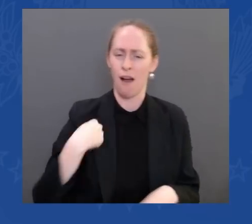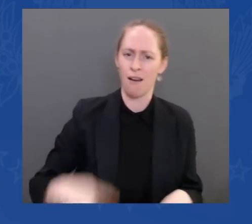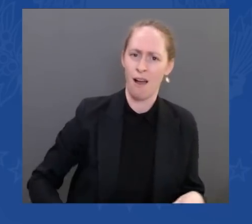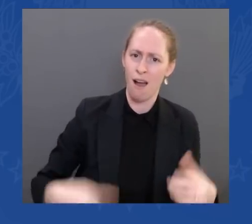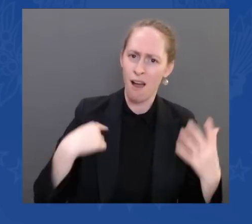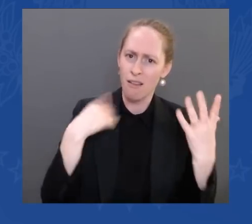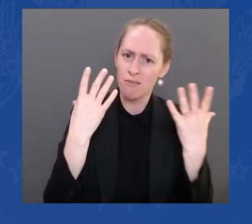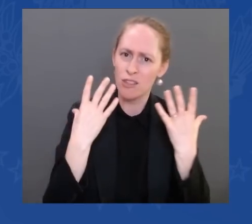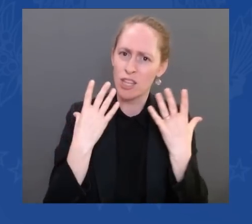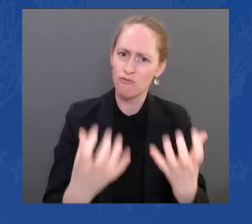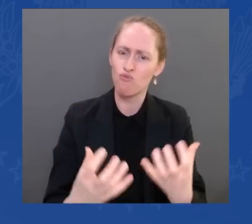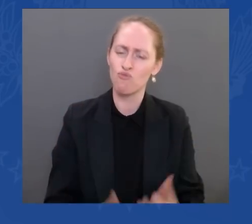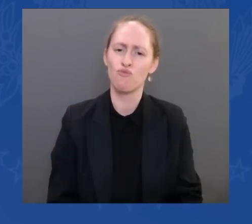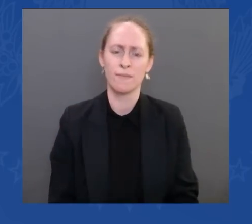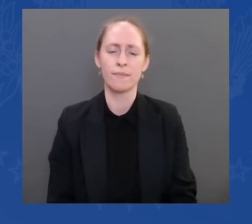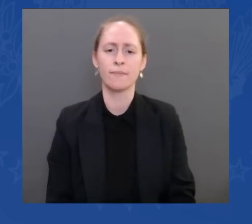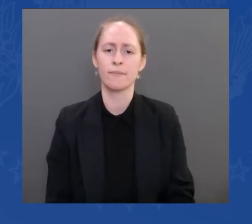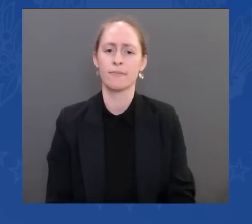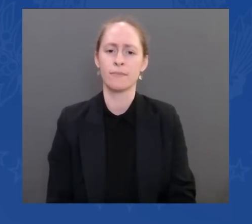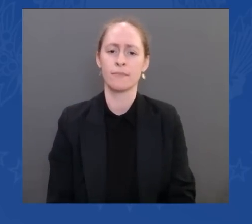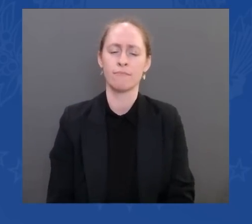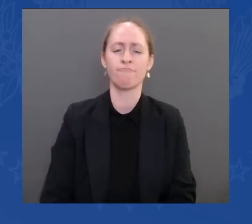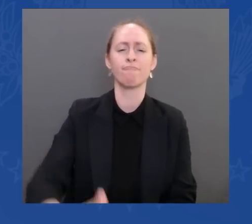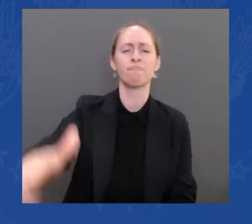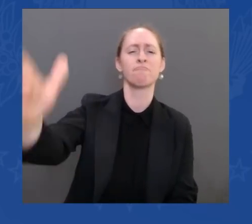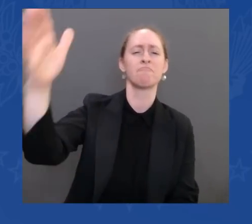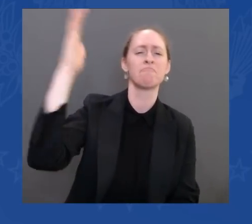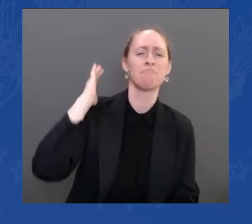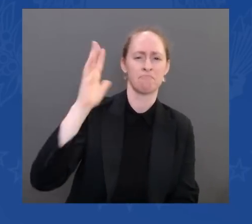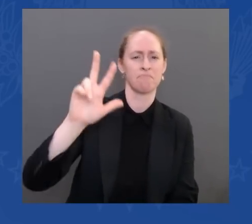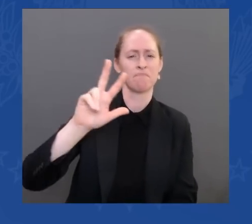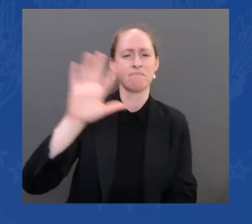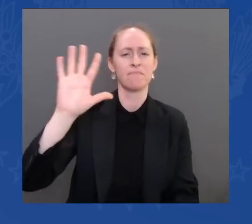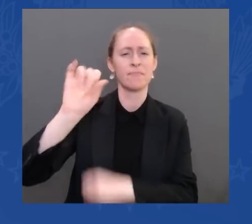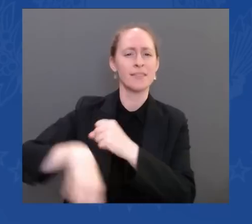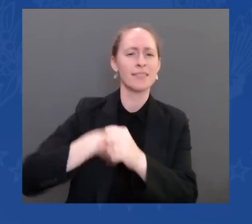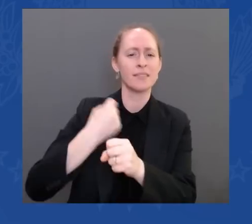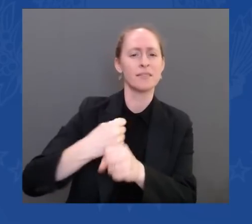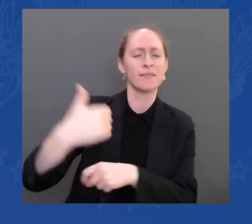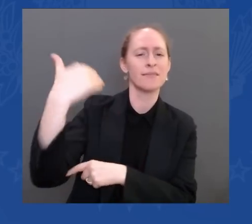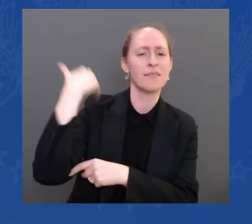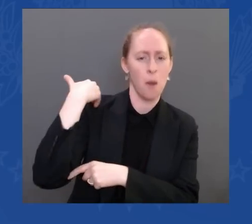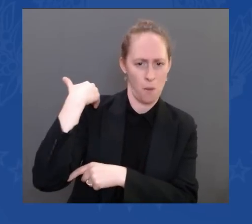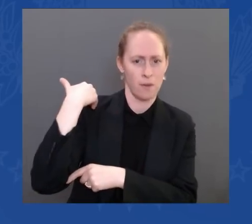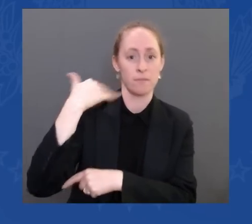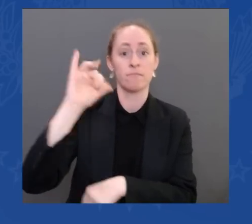35 years ago, we invested 2 percent of our entire GDP in research and development.